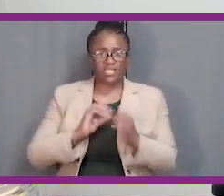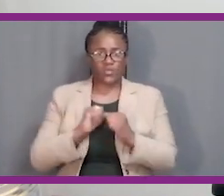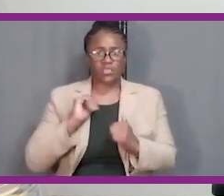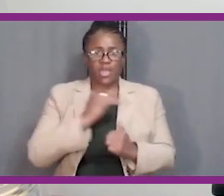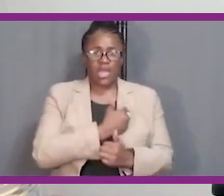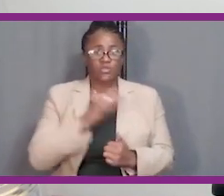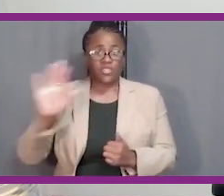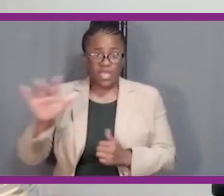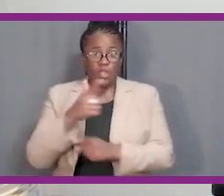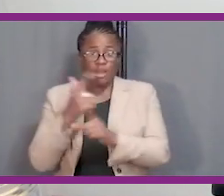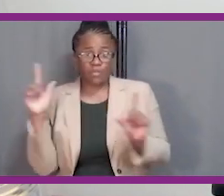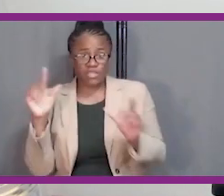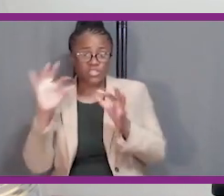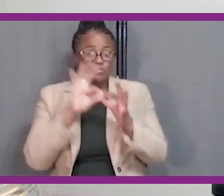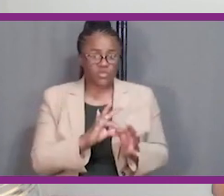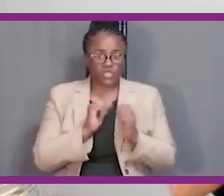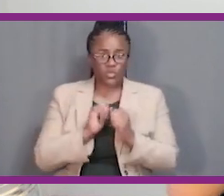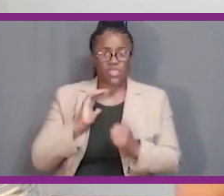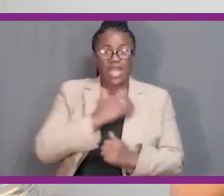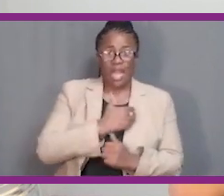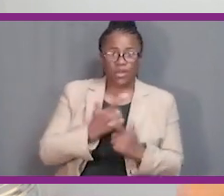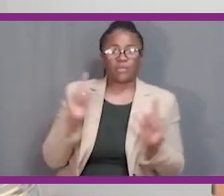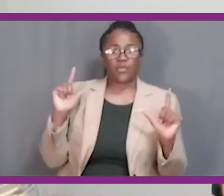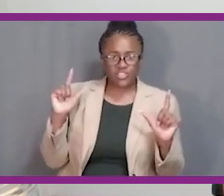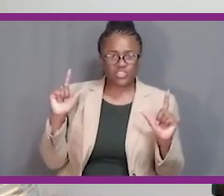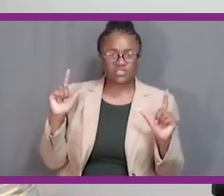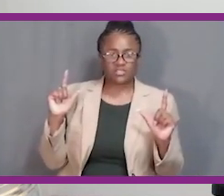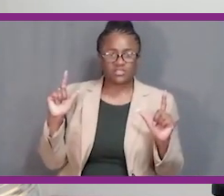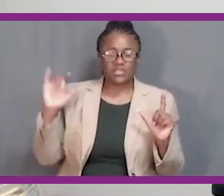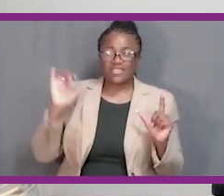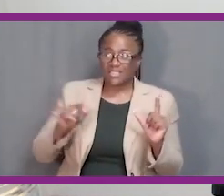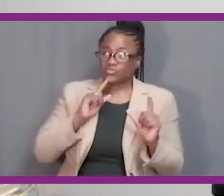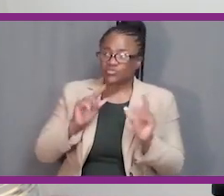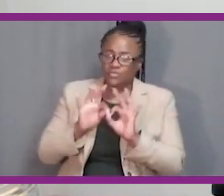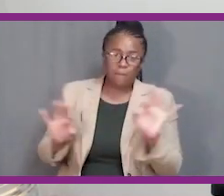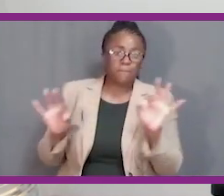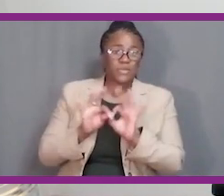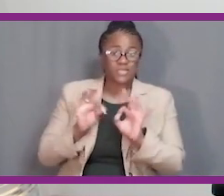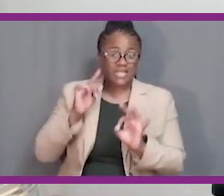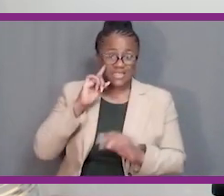And I think sometimes we can get so singular focused that we forget that,